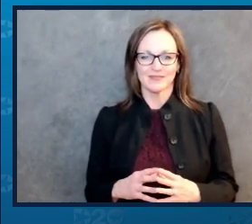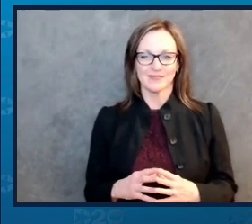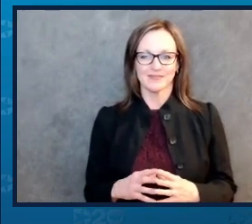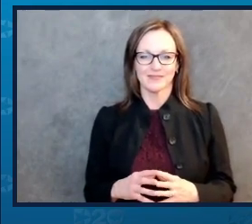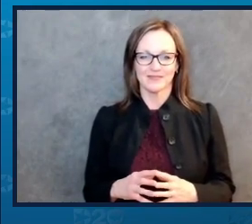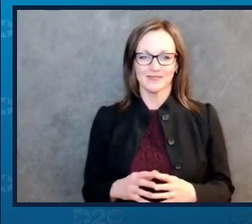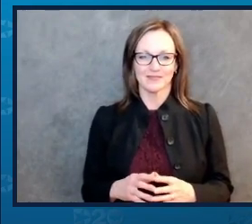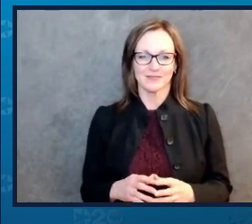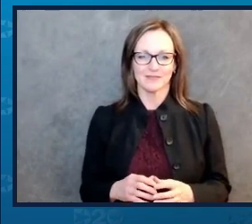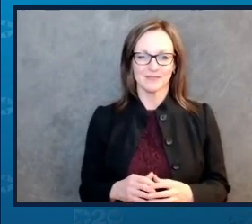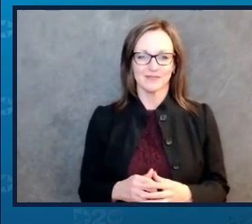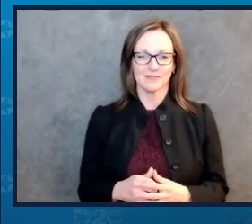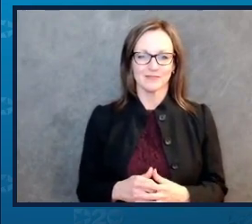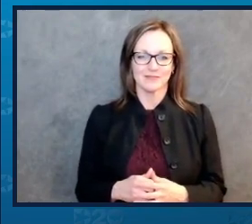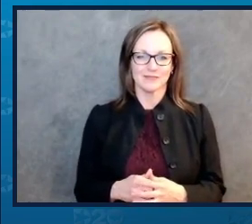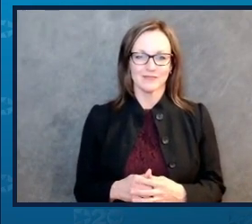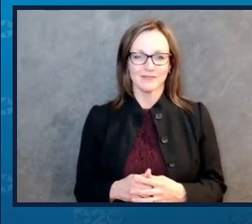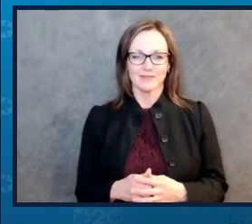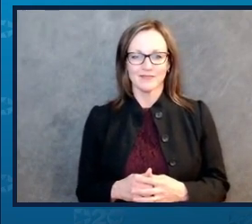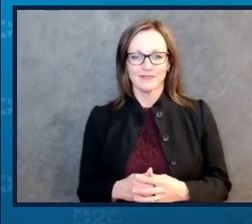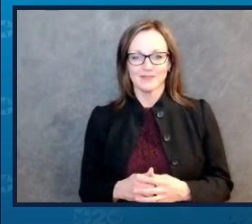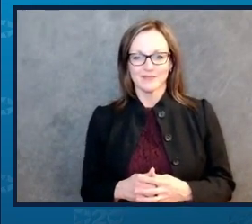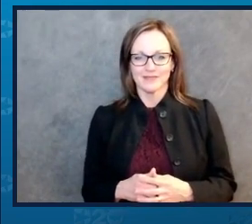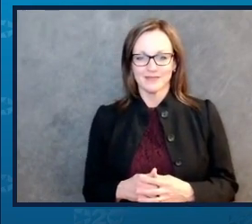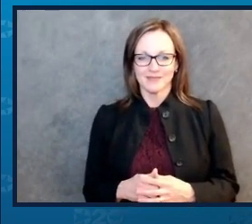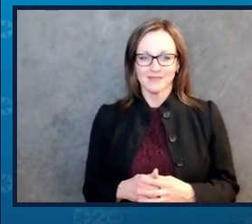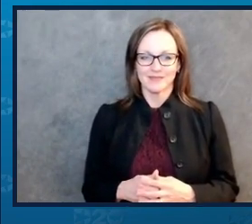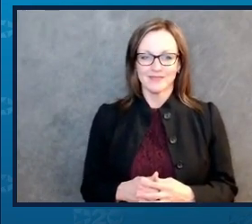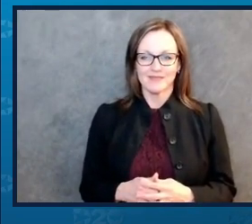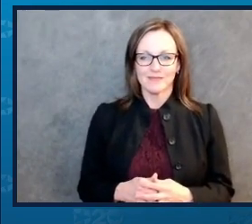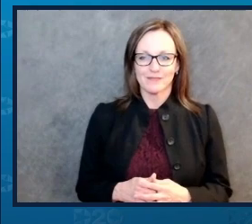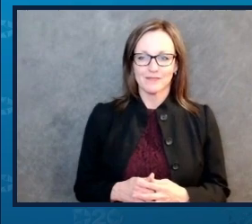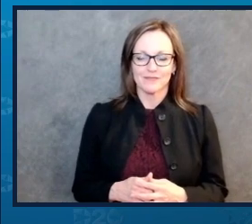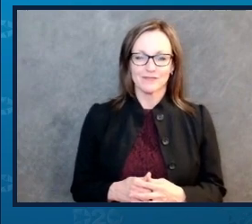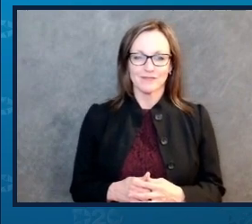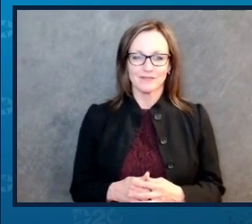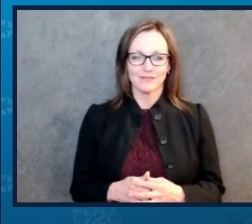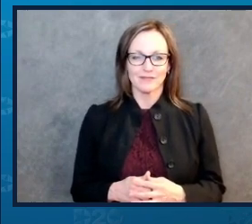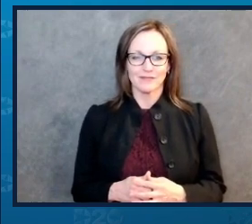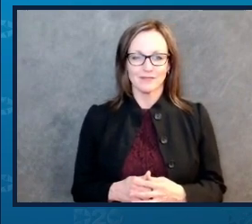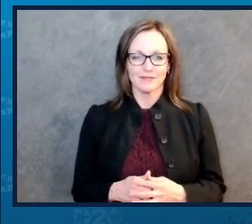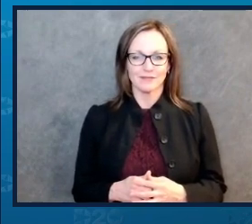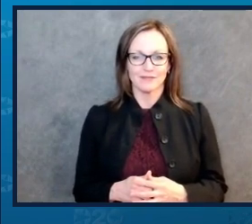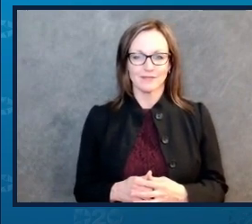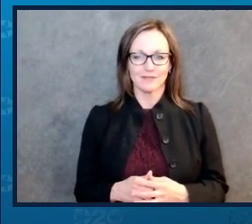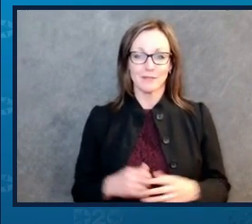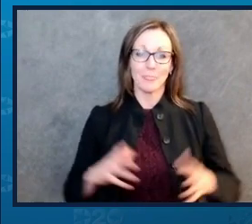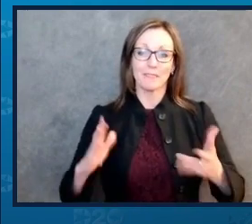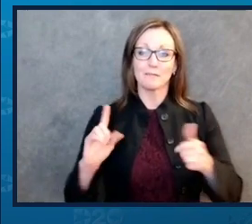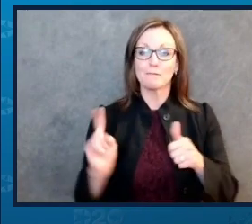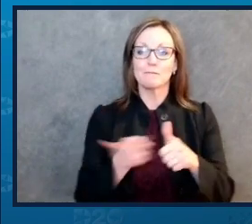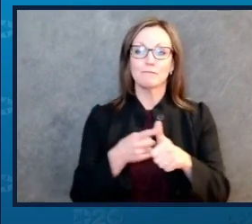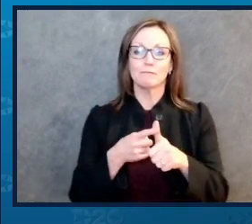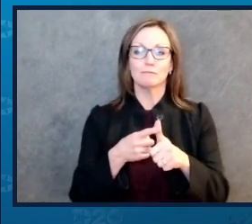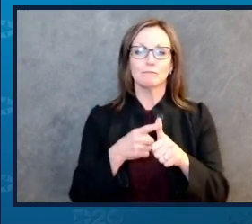FIRST EPISODE WAS A SLEEP TO